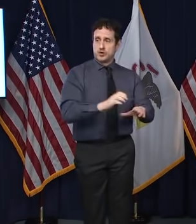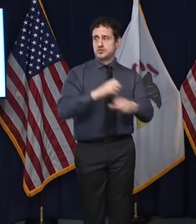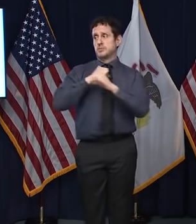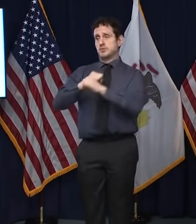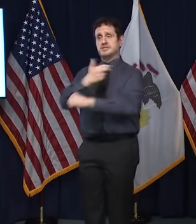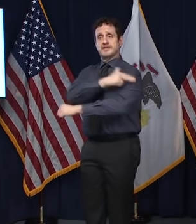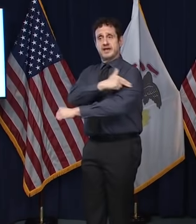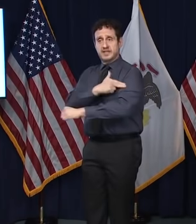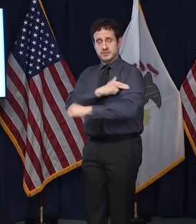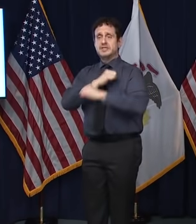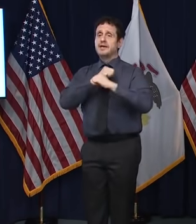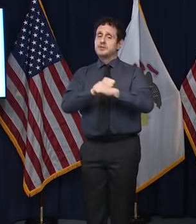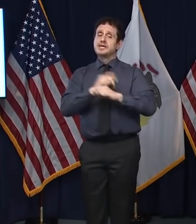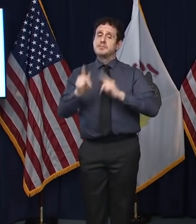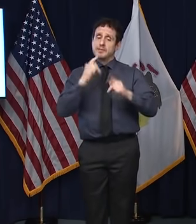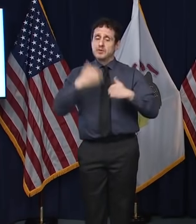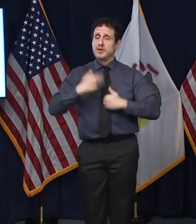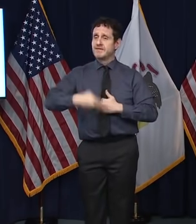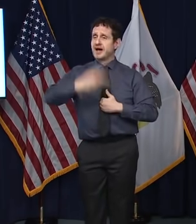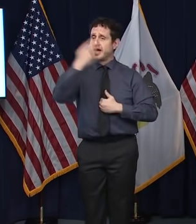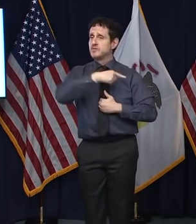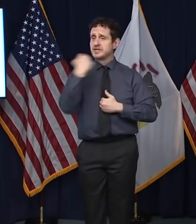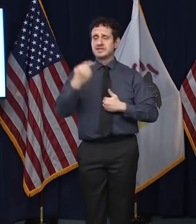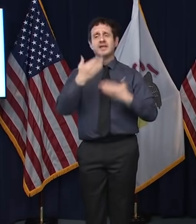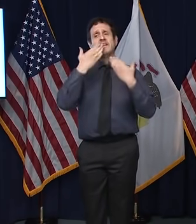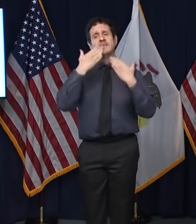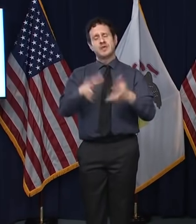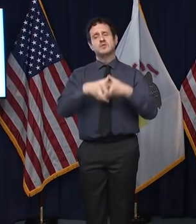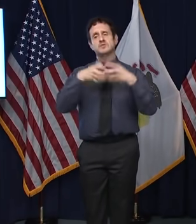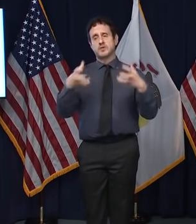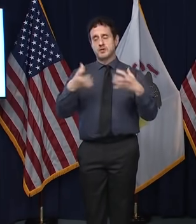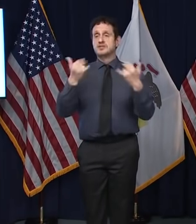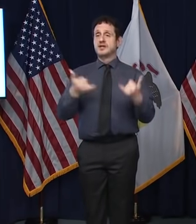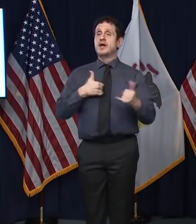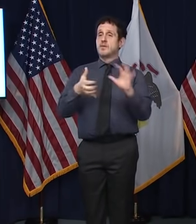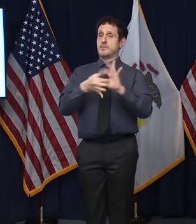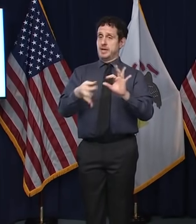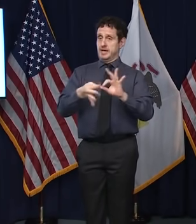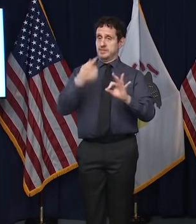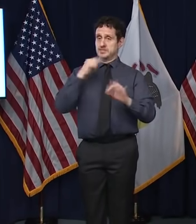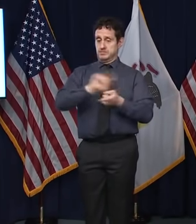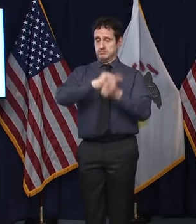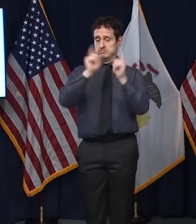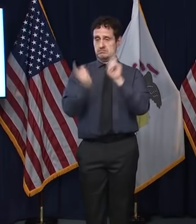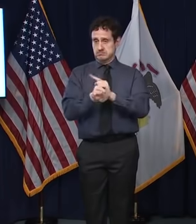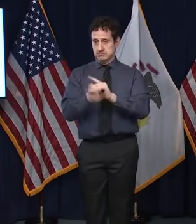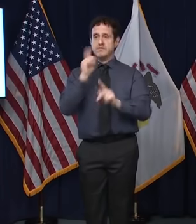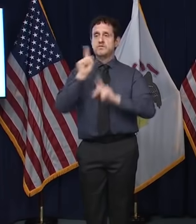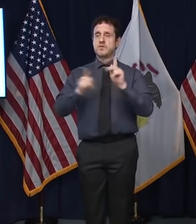hospital resources. And protect